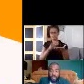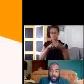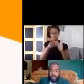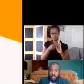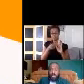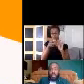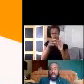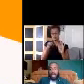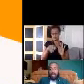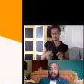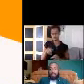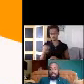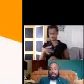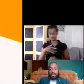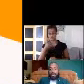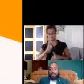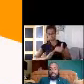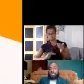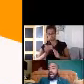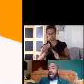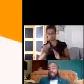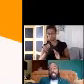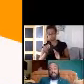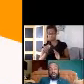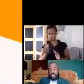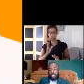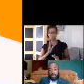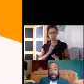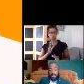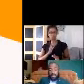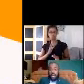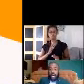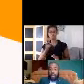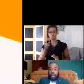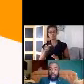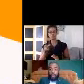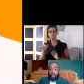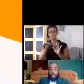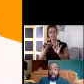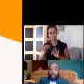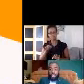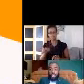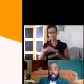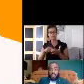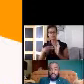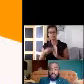do so, to describe said definitions for us. I think it'd be really important to just sort